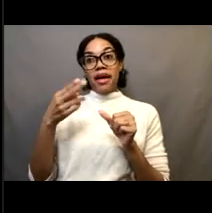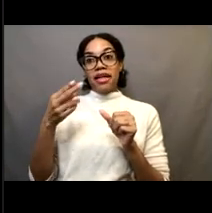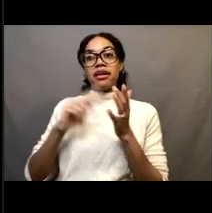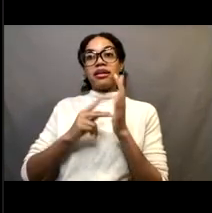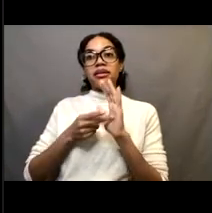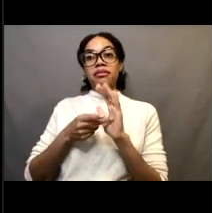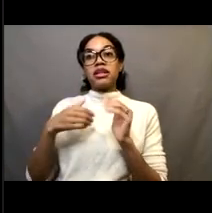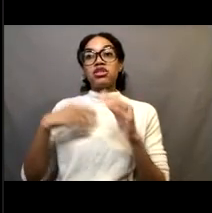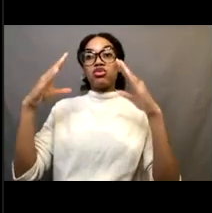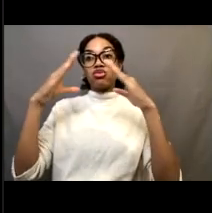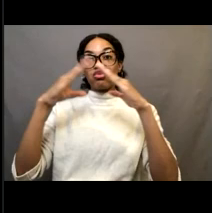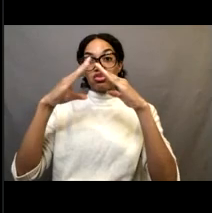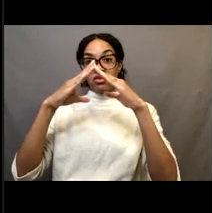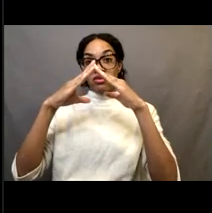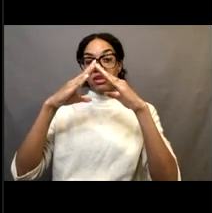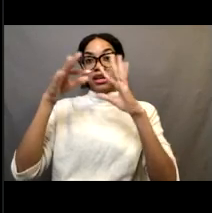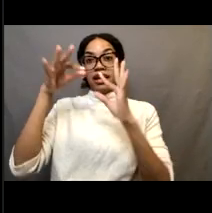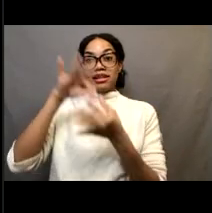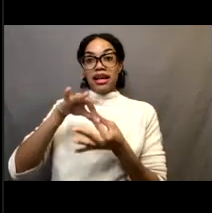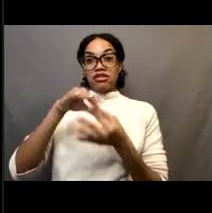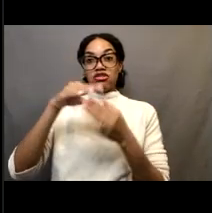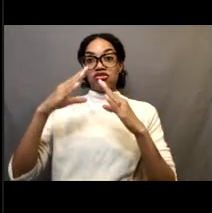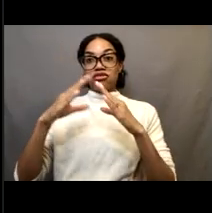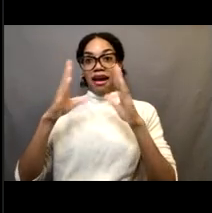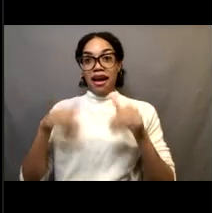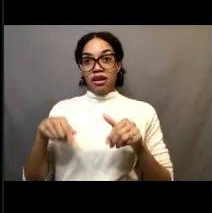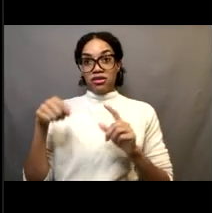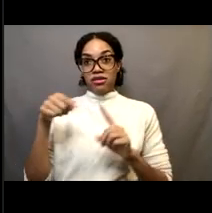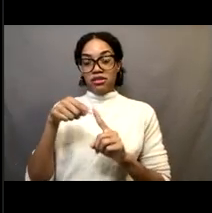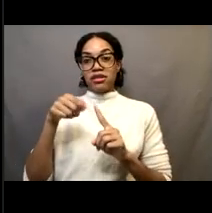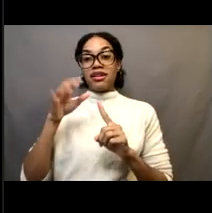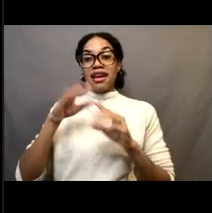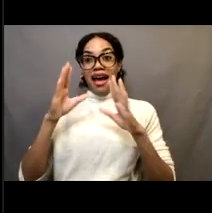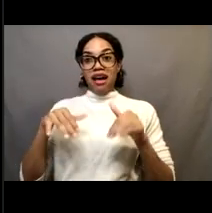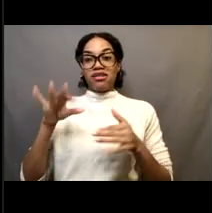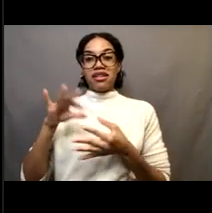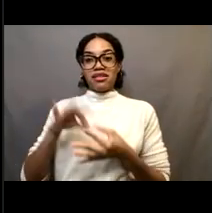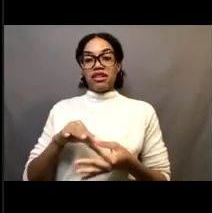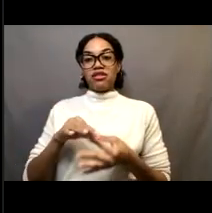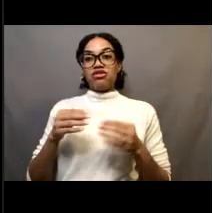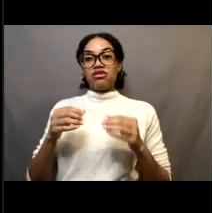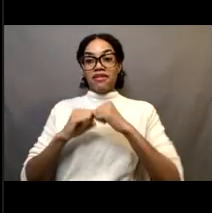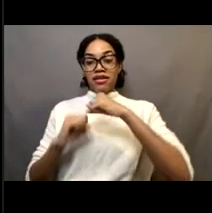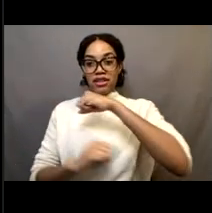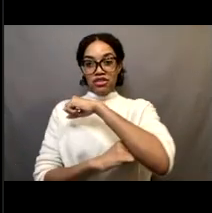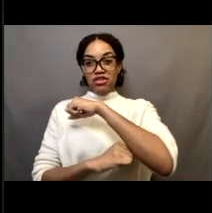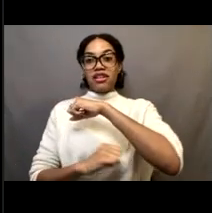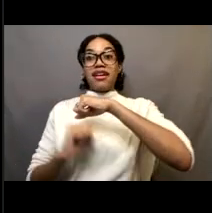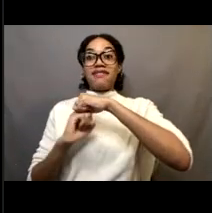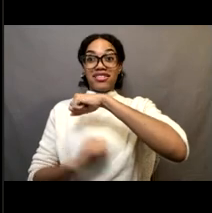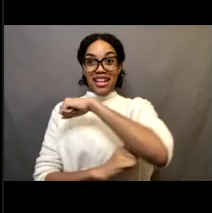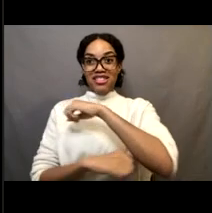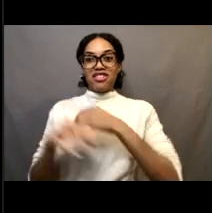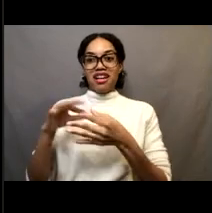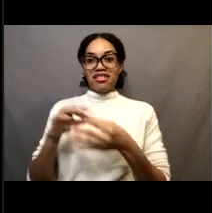which is attached to your foundation, which is secured to the ground. And that is sort of our gold standard